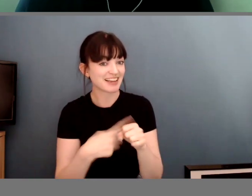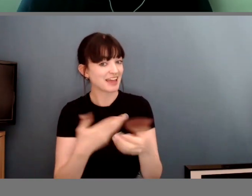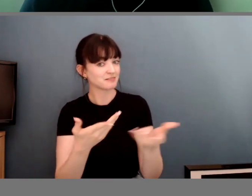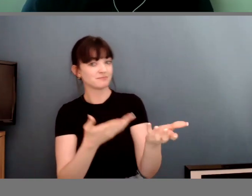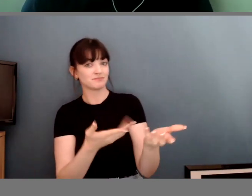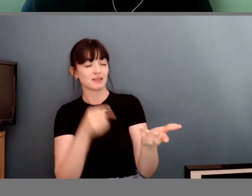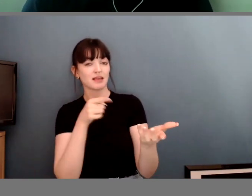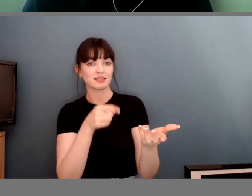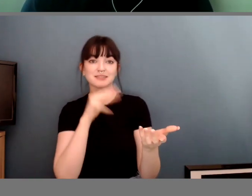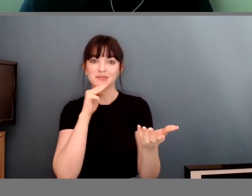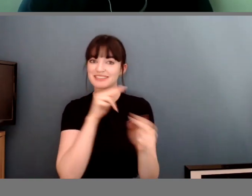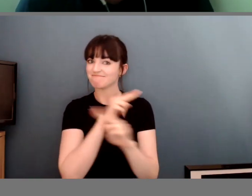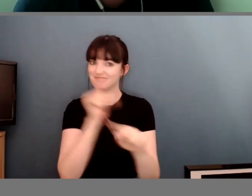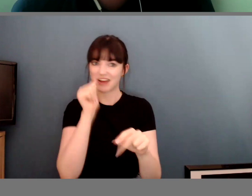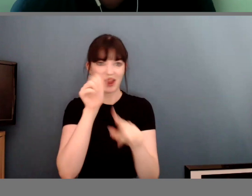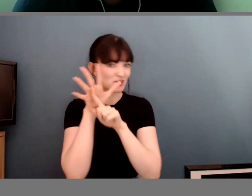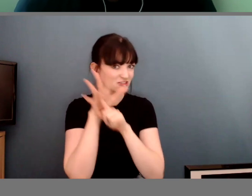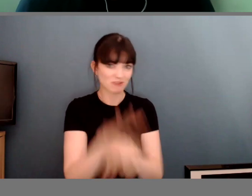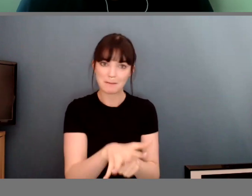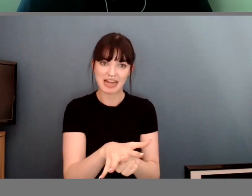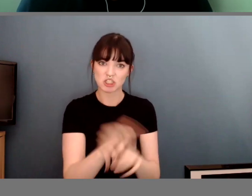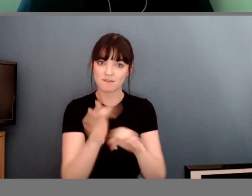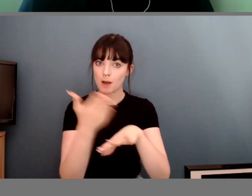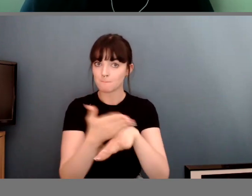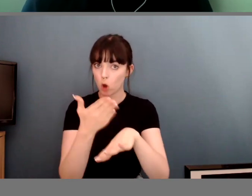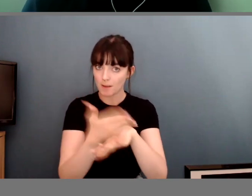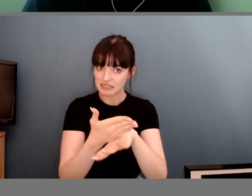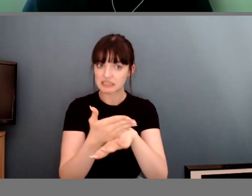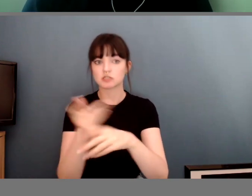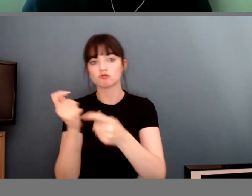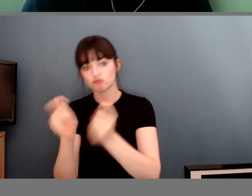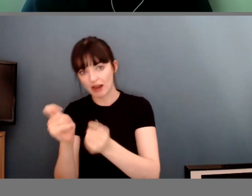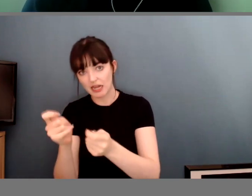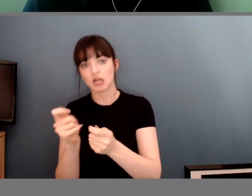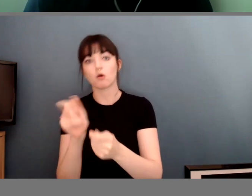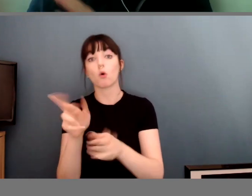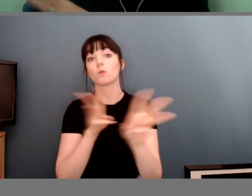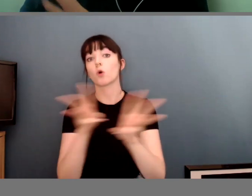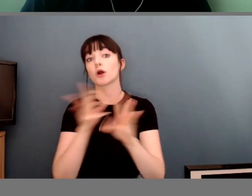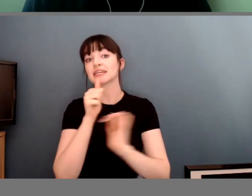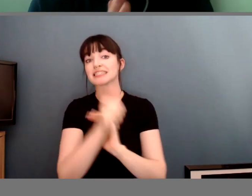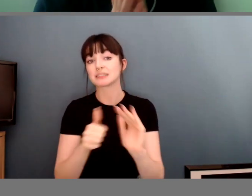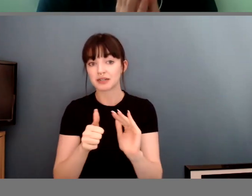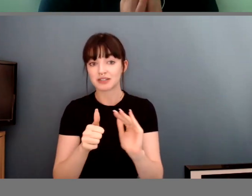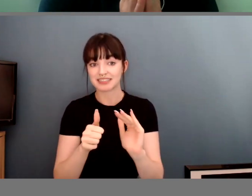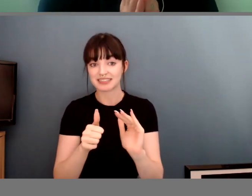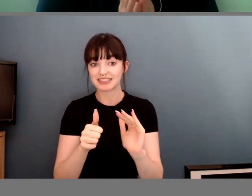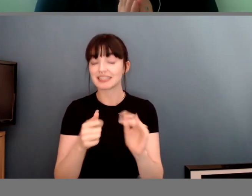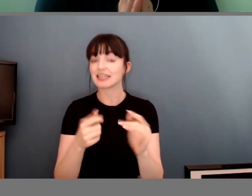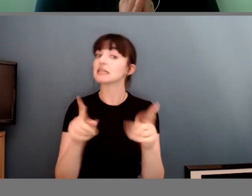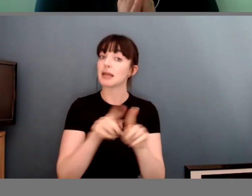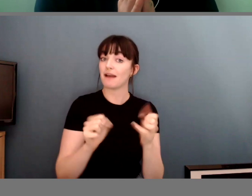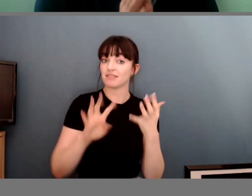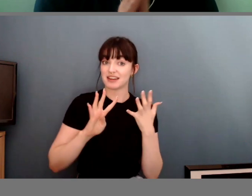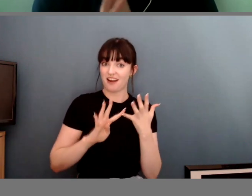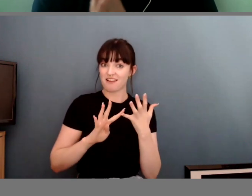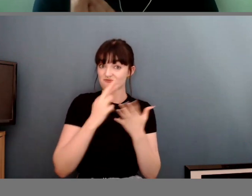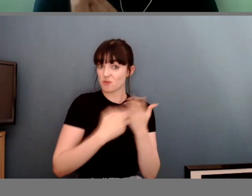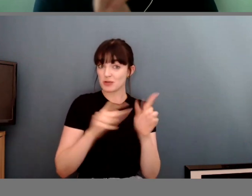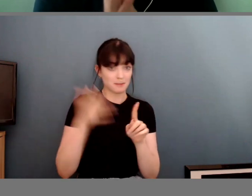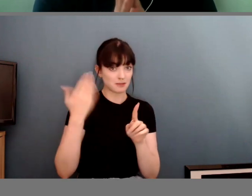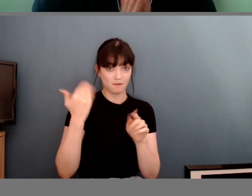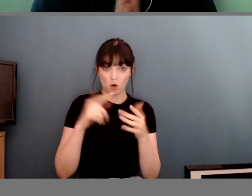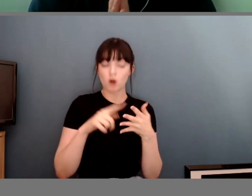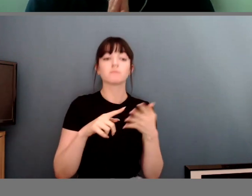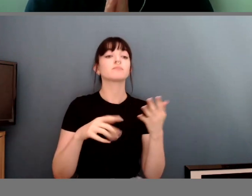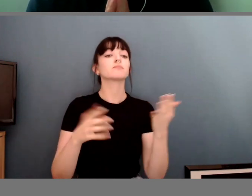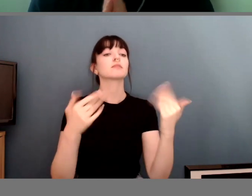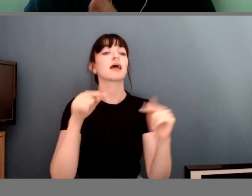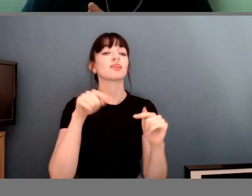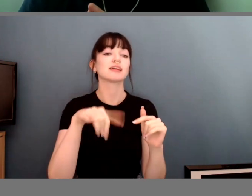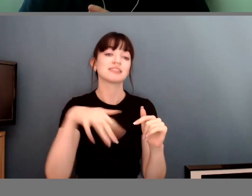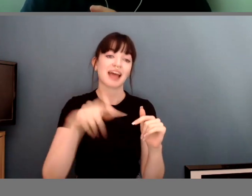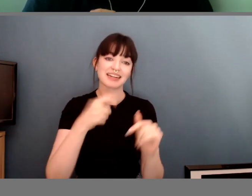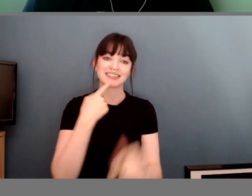discrimination under the nine grounds and the Act obliged employers to make reasonable accommodation